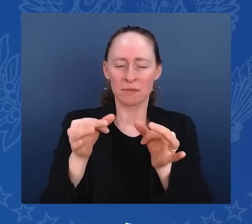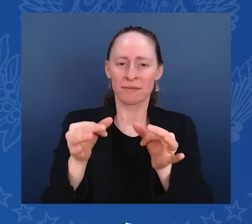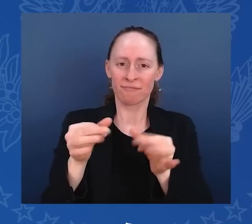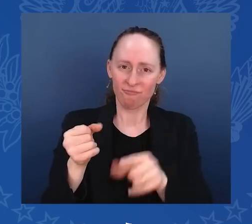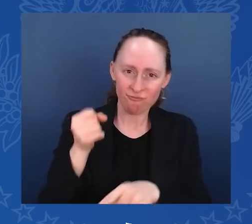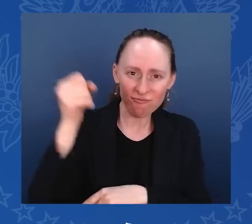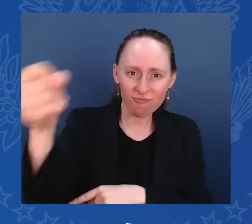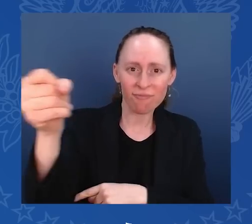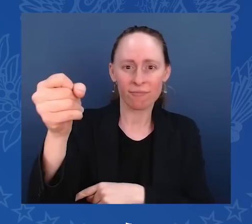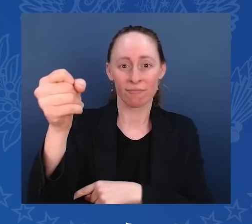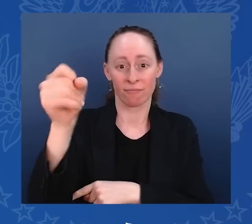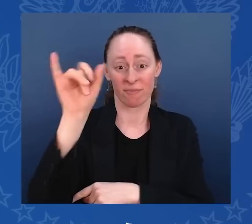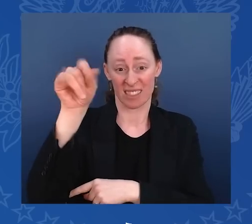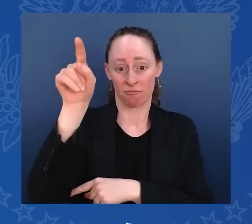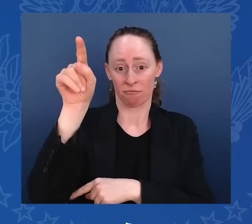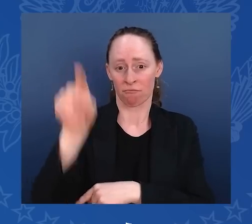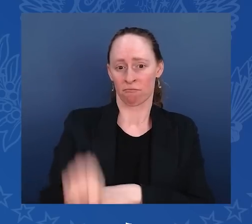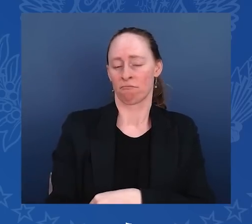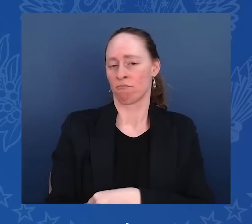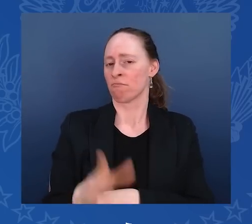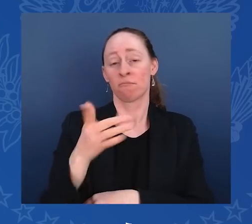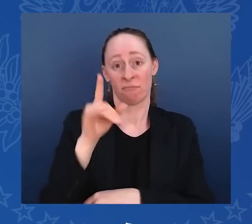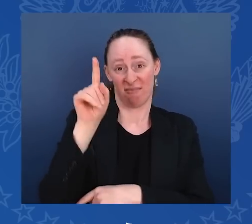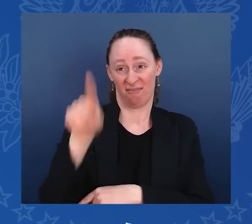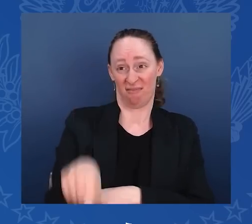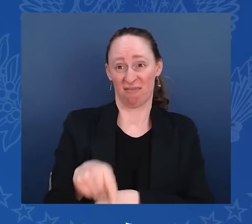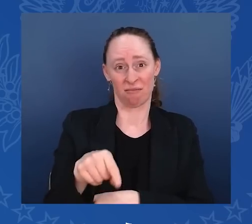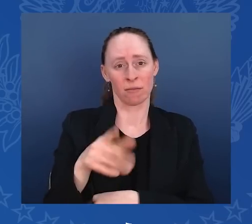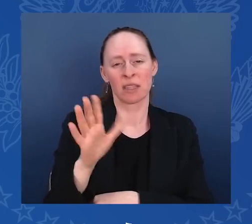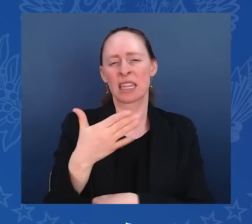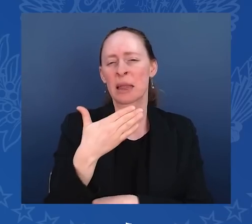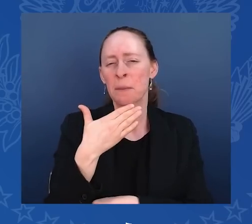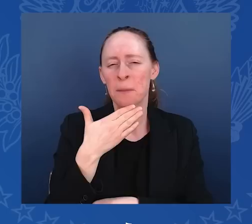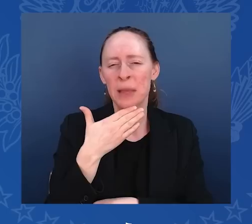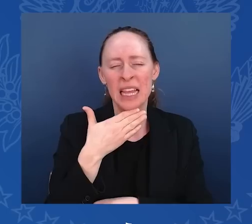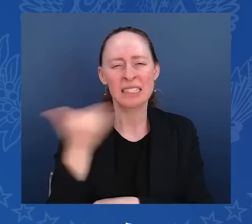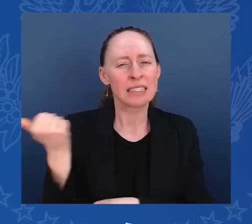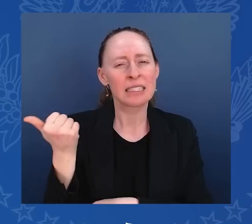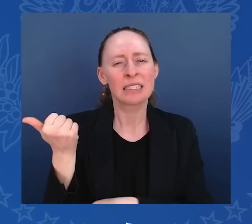I made two -- three speeches in this campaign -- in this -- my term as president.